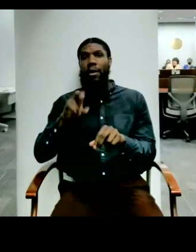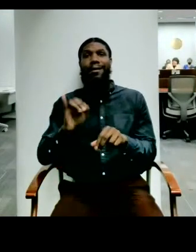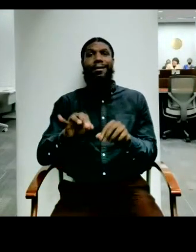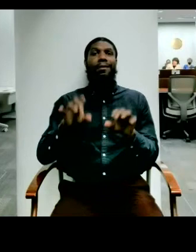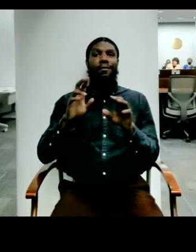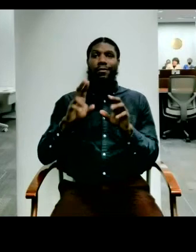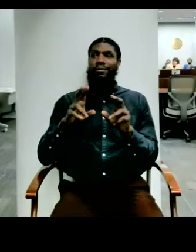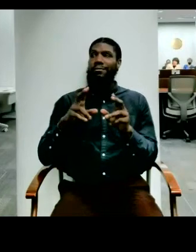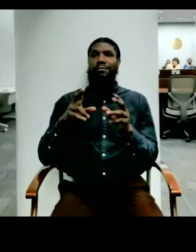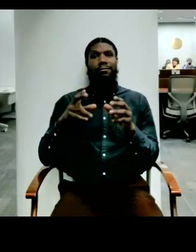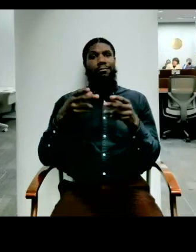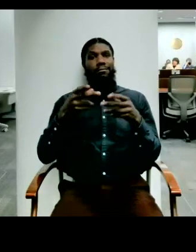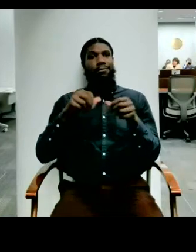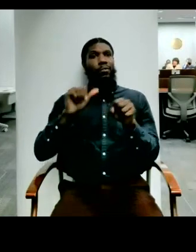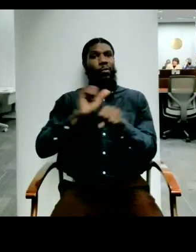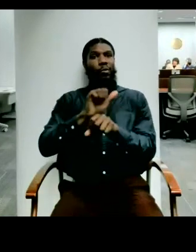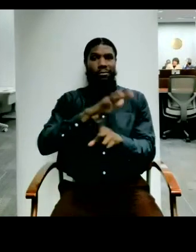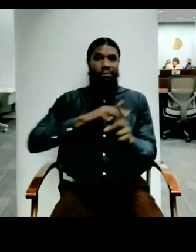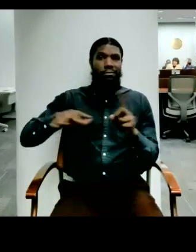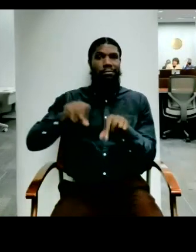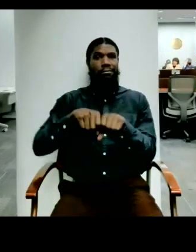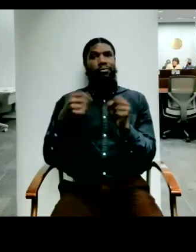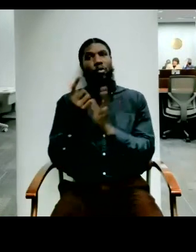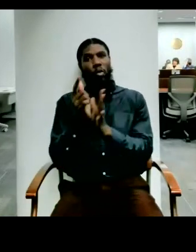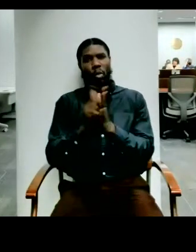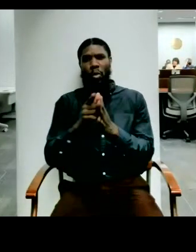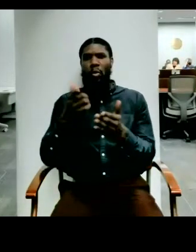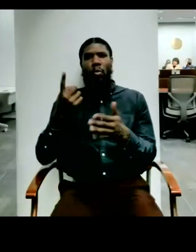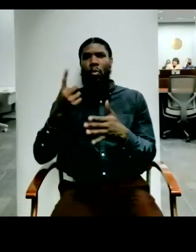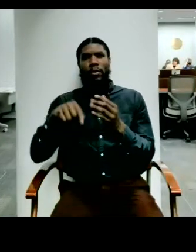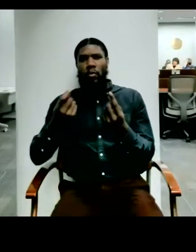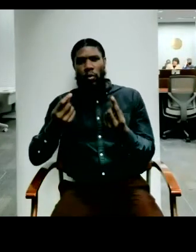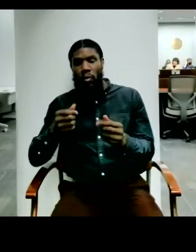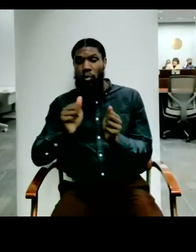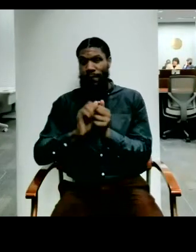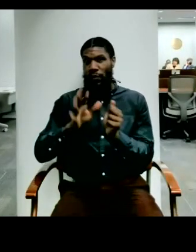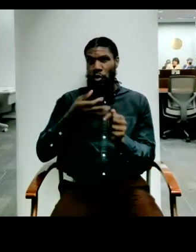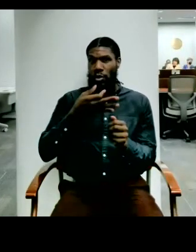overview of those topics with your expertise I think would be very helpful for that category.